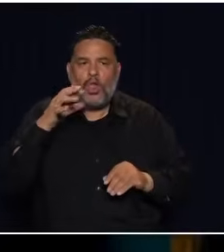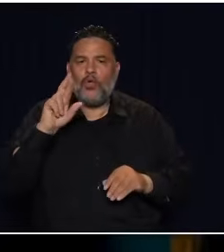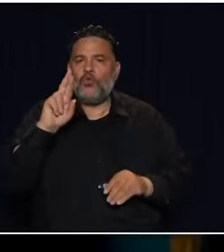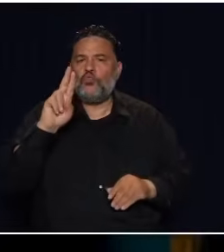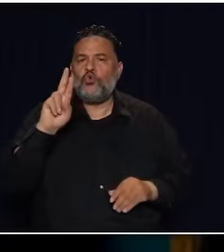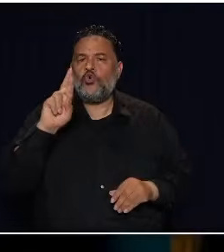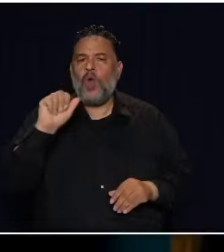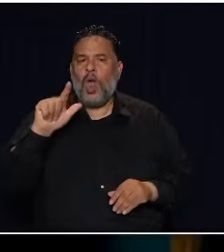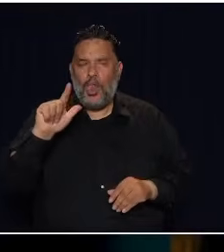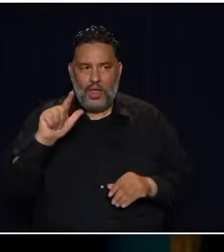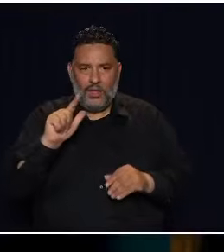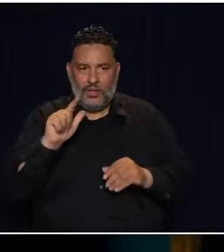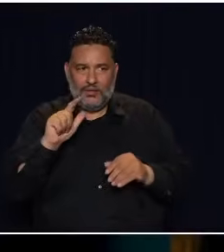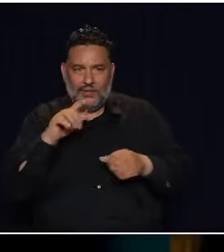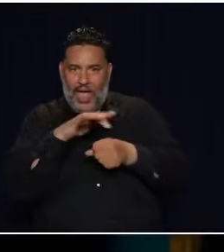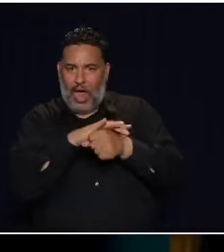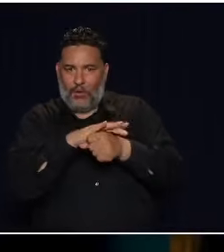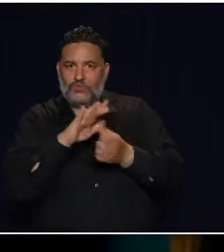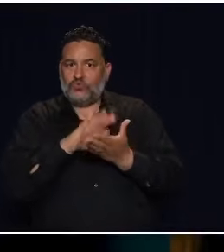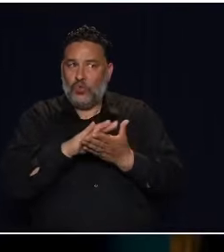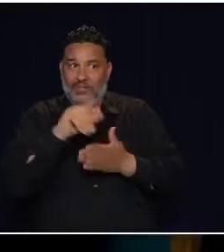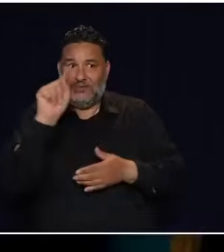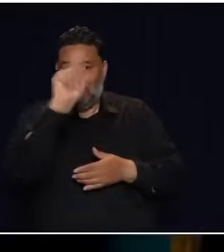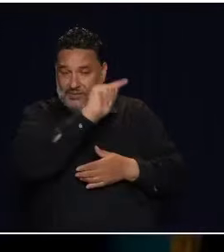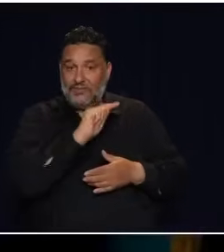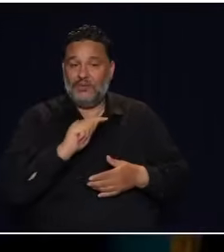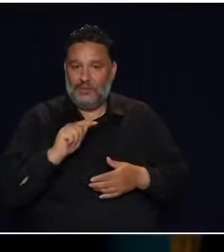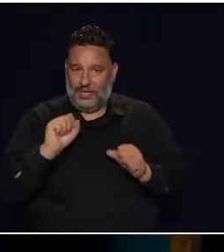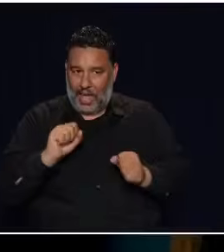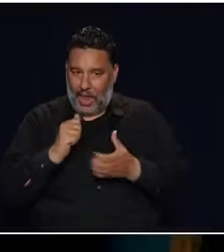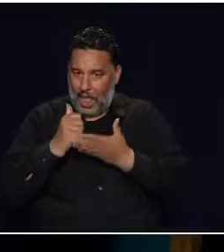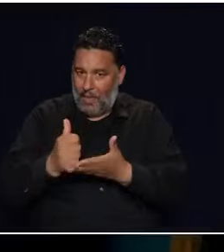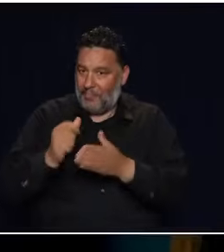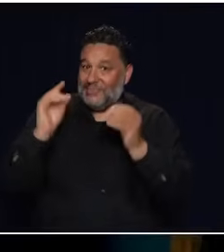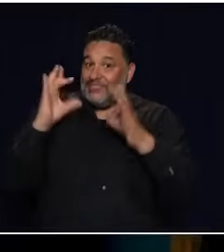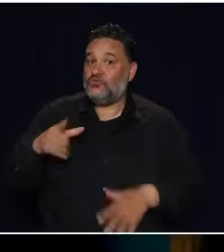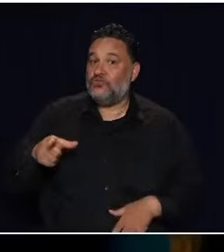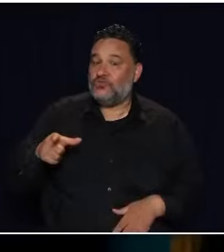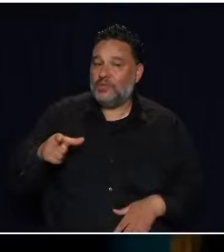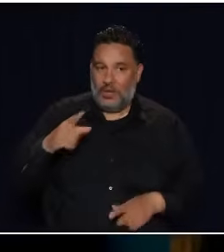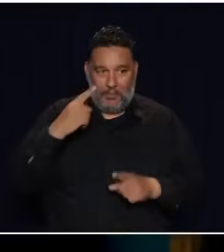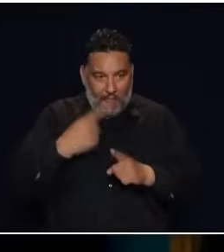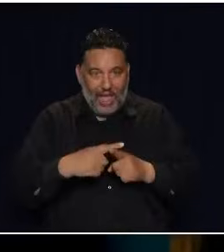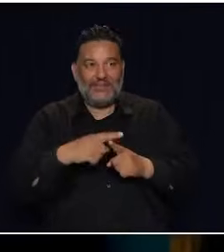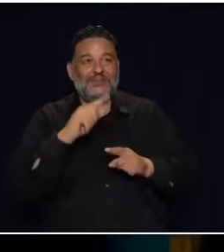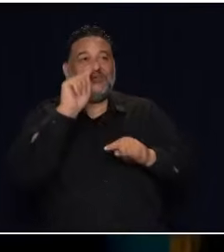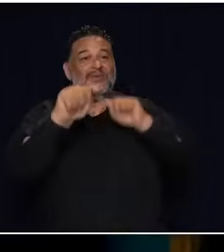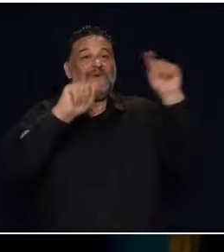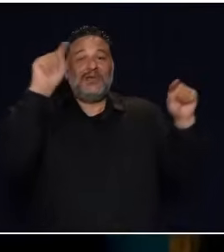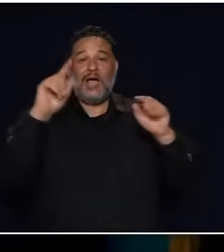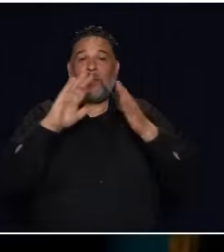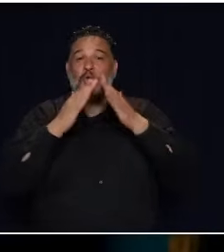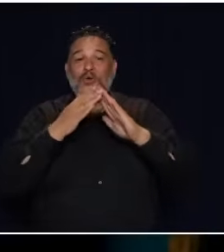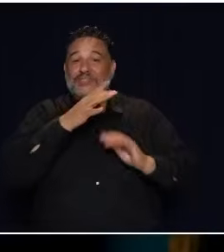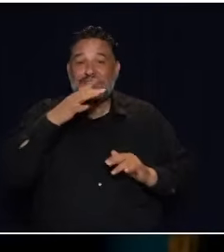TO HAVE HOUSING AND TEACH IN OUR RURAL SCHOOLS THAT NEED THAT BENEFIT. THAT IS A BENEFIT THAT CAN